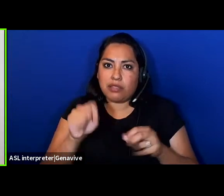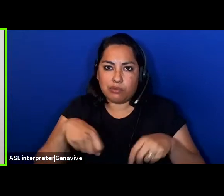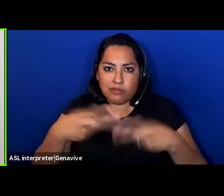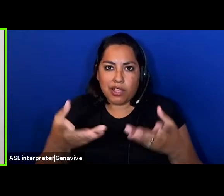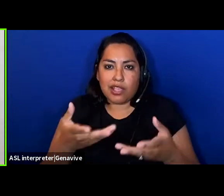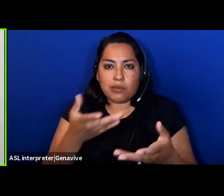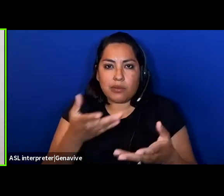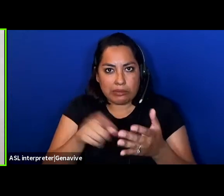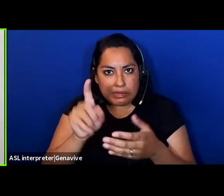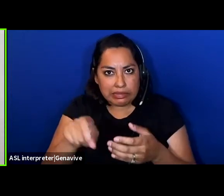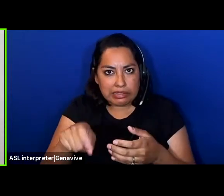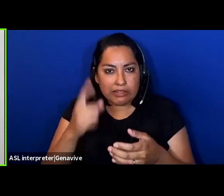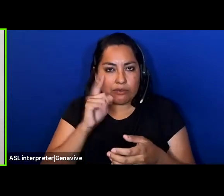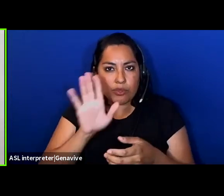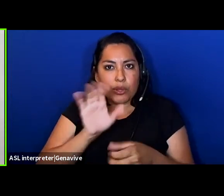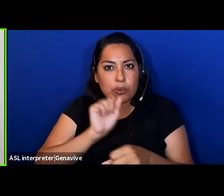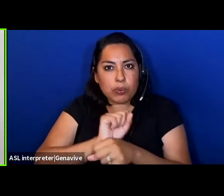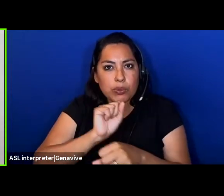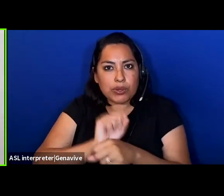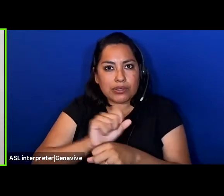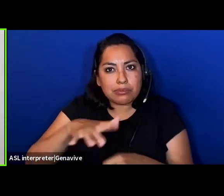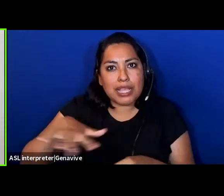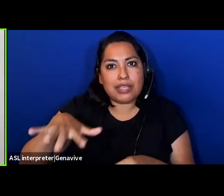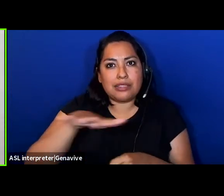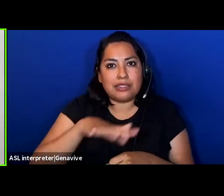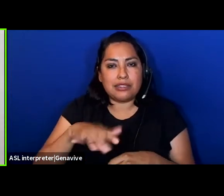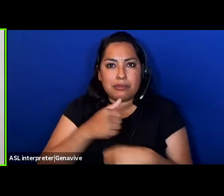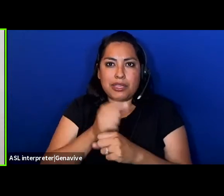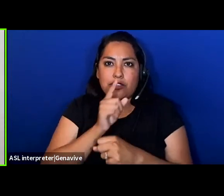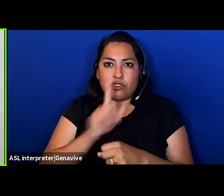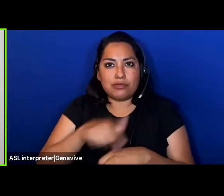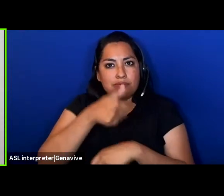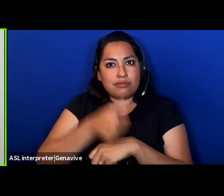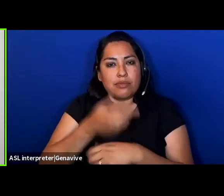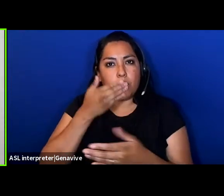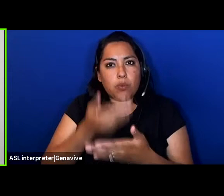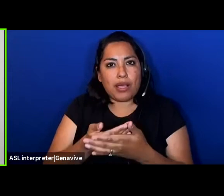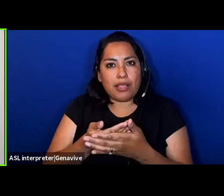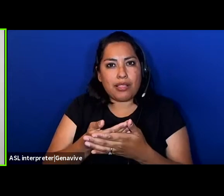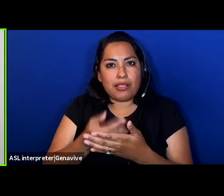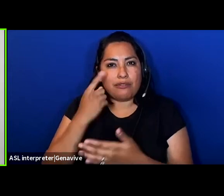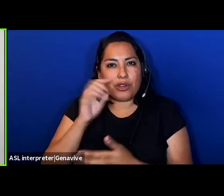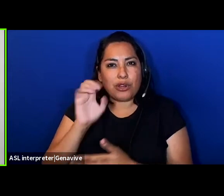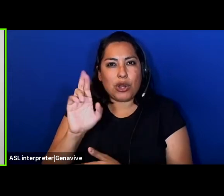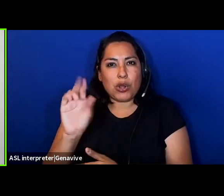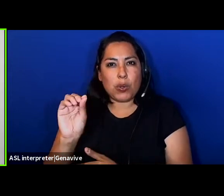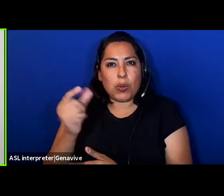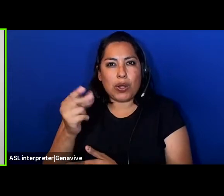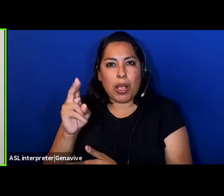workplace that is ergonomically set up well so they don't have physical stress on their bodies.